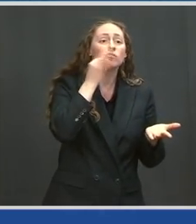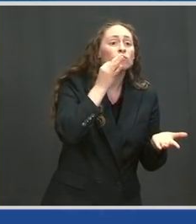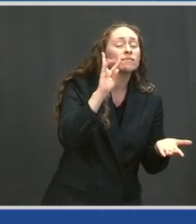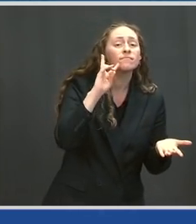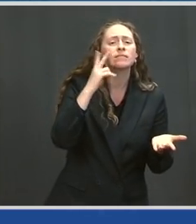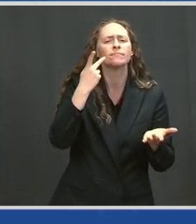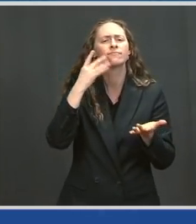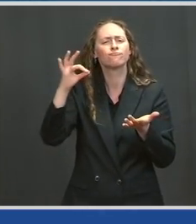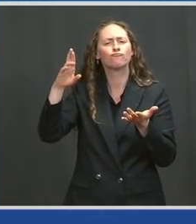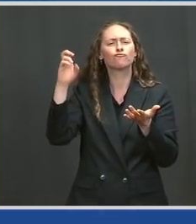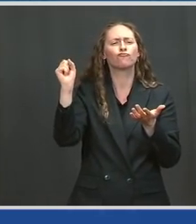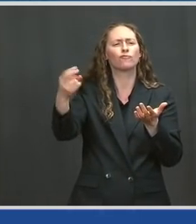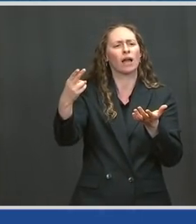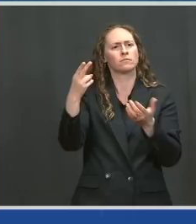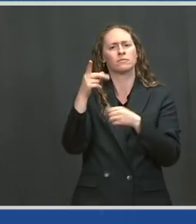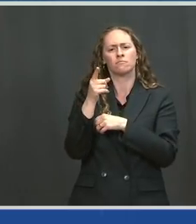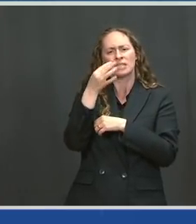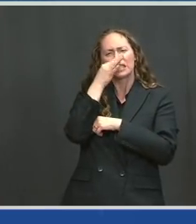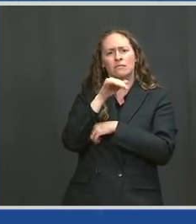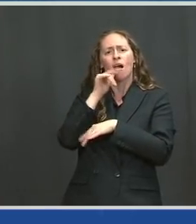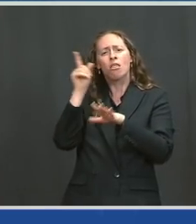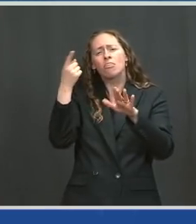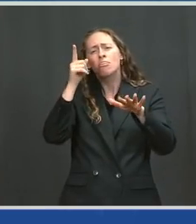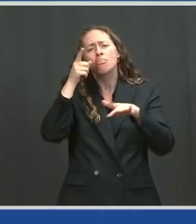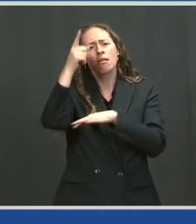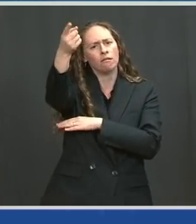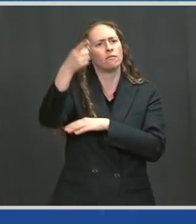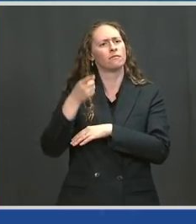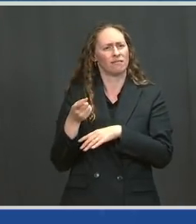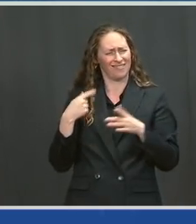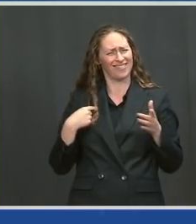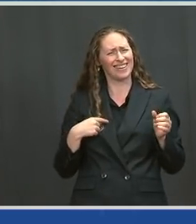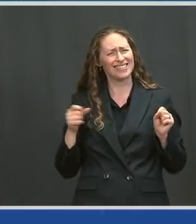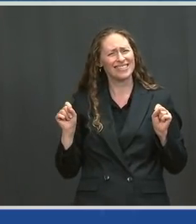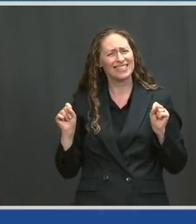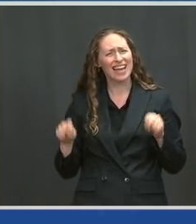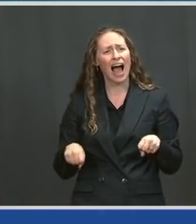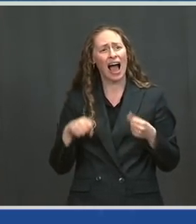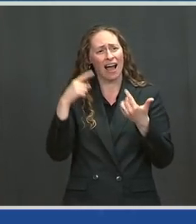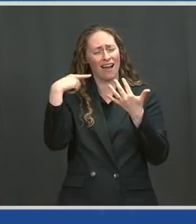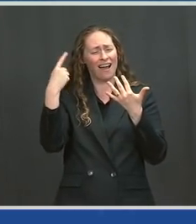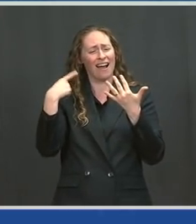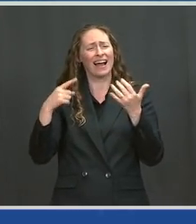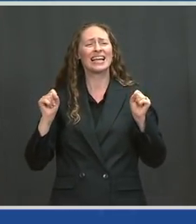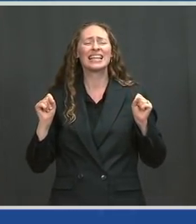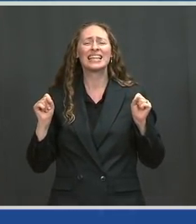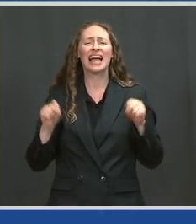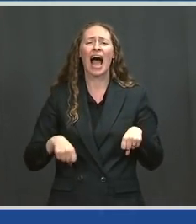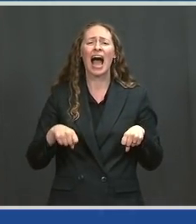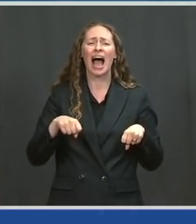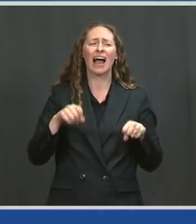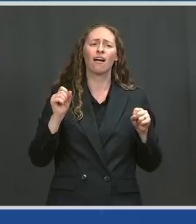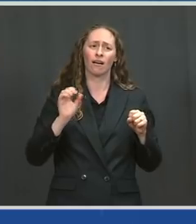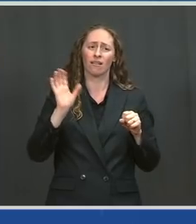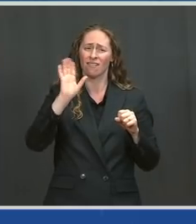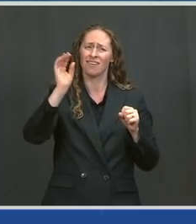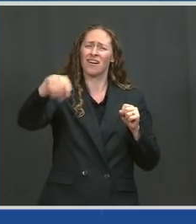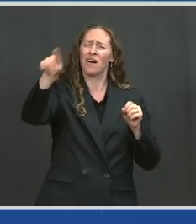I mean, these are all things we can do. Does anyone doubt this whole nation would be better off with these investments?